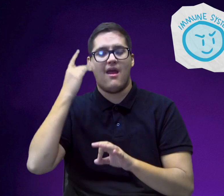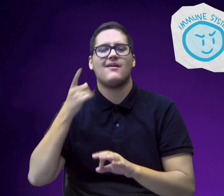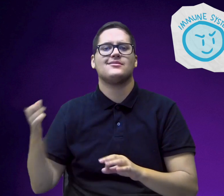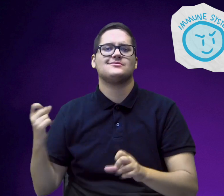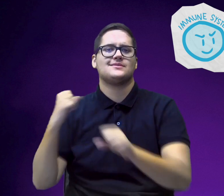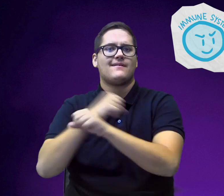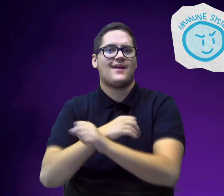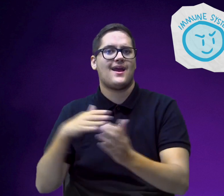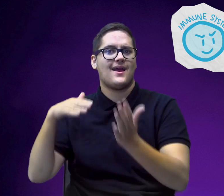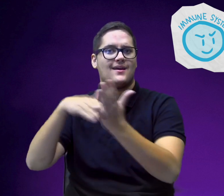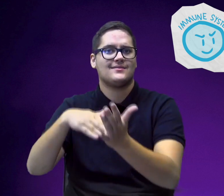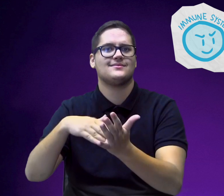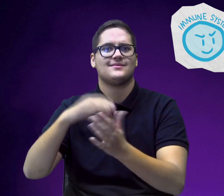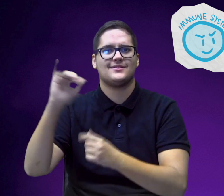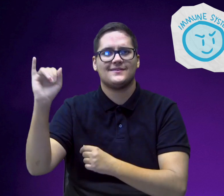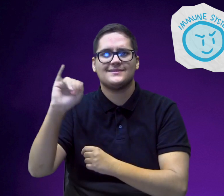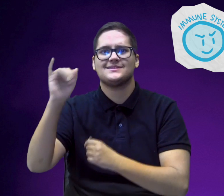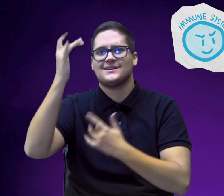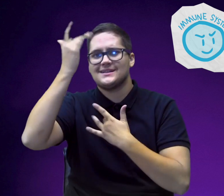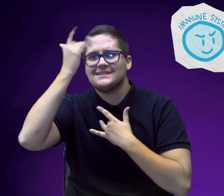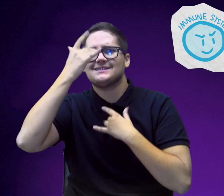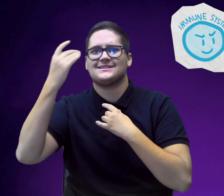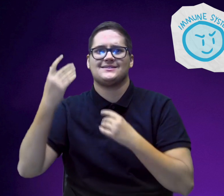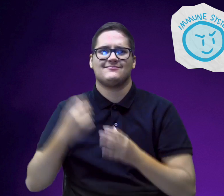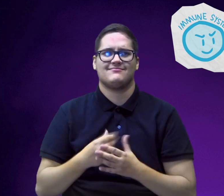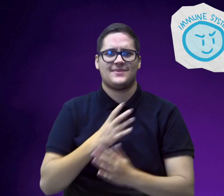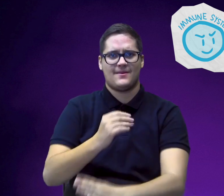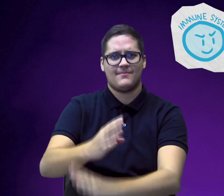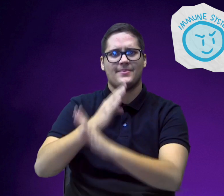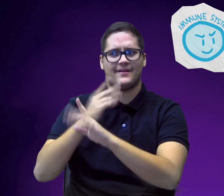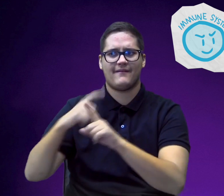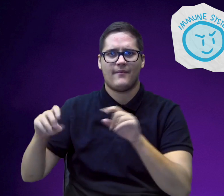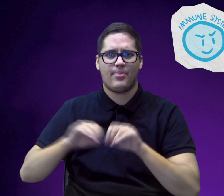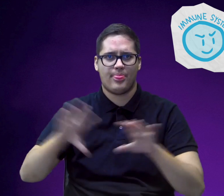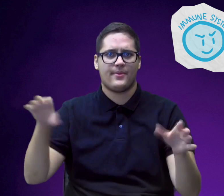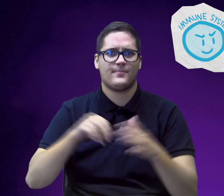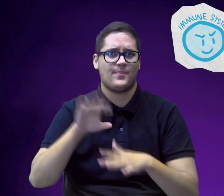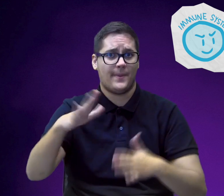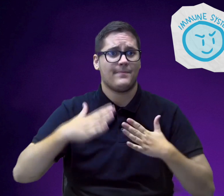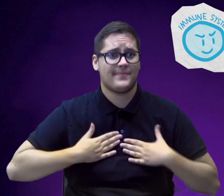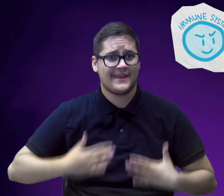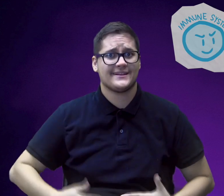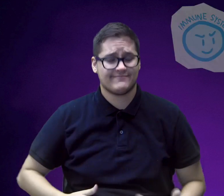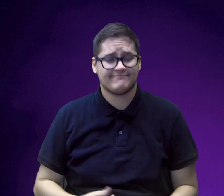because it fights against disease and illness, preventing them from spreading in your body.